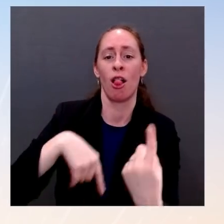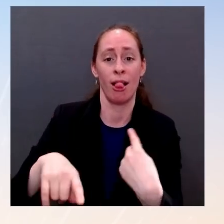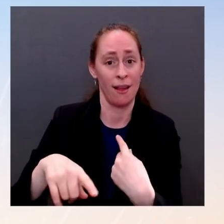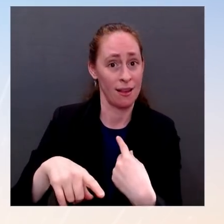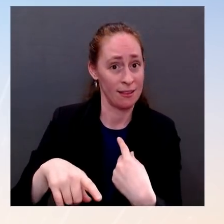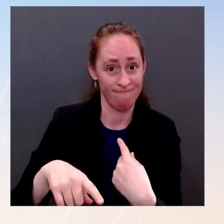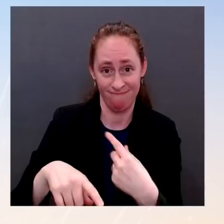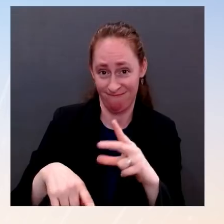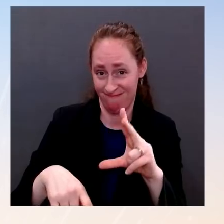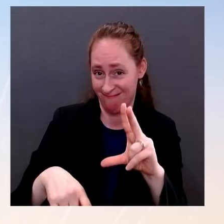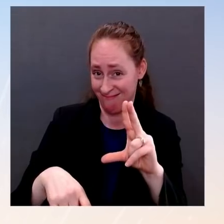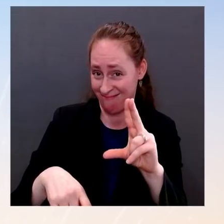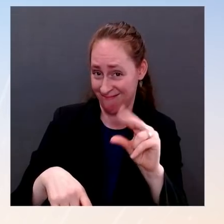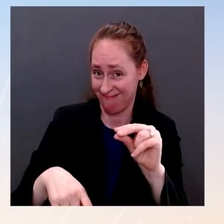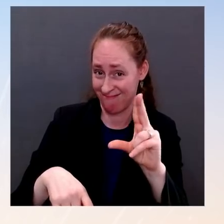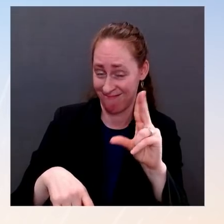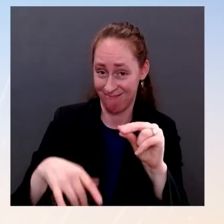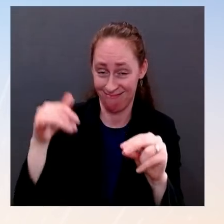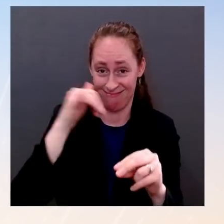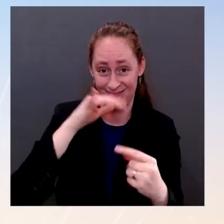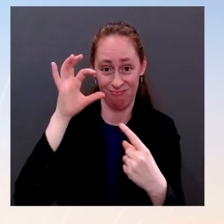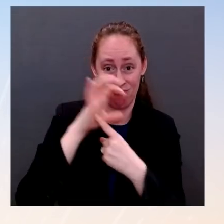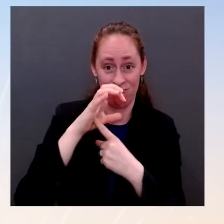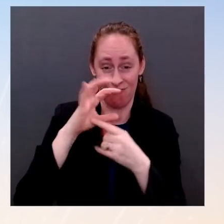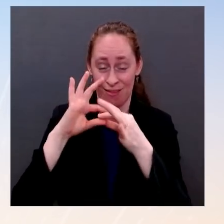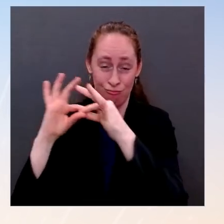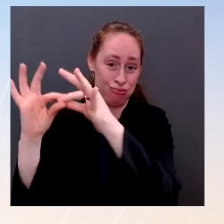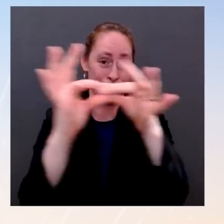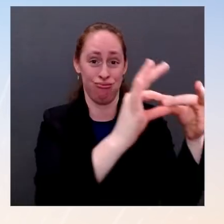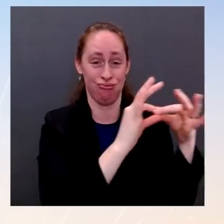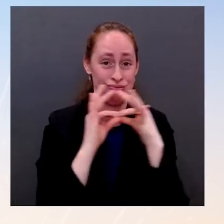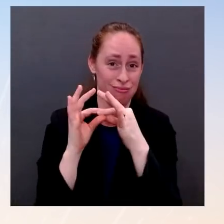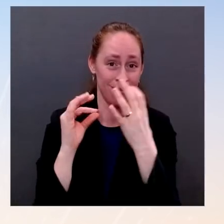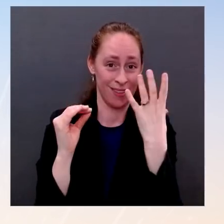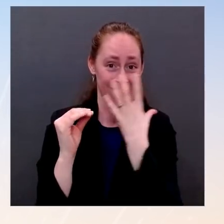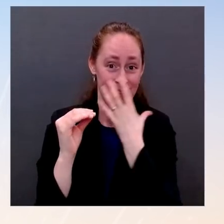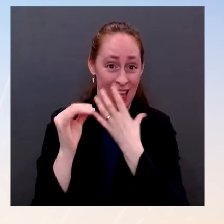So, if that was his objective, he's already not achieving that. Go ahead, Patsy. The Press: A question on Iran.